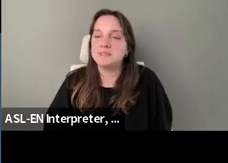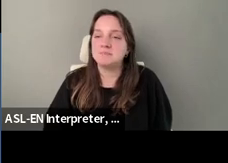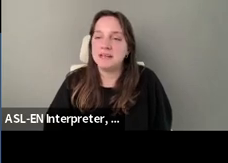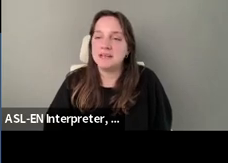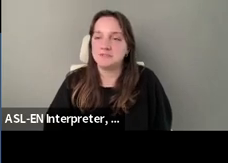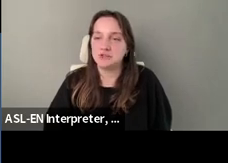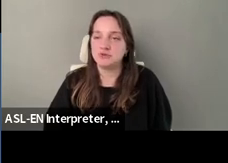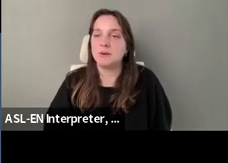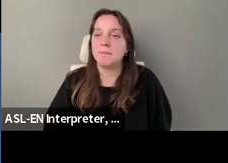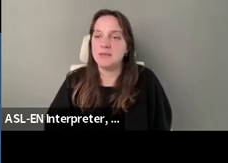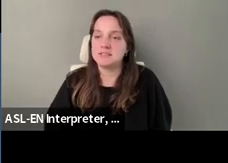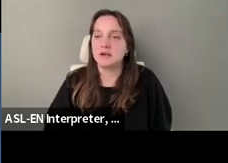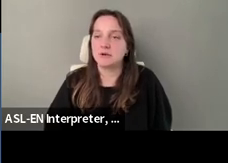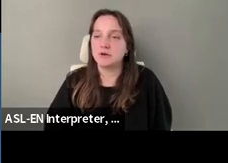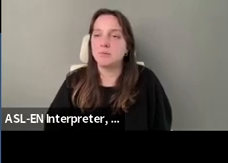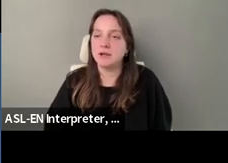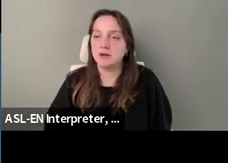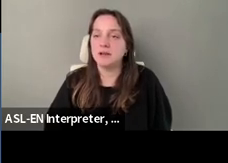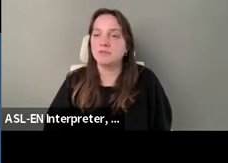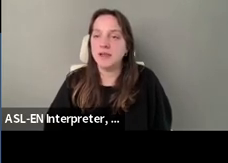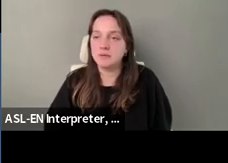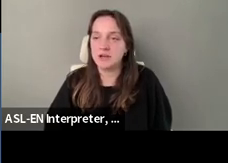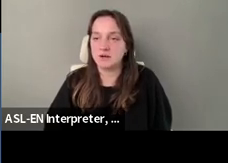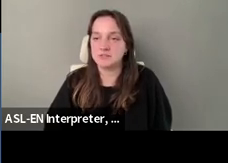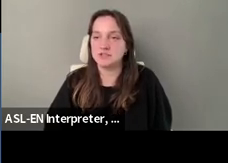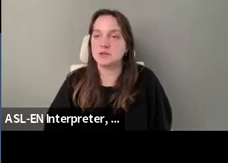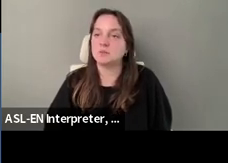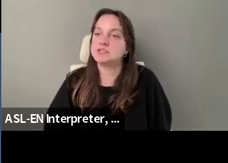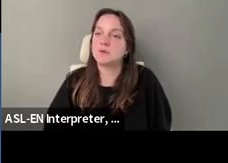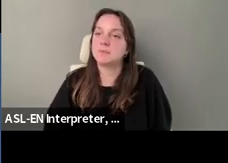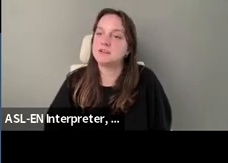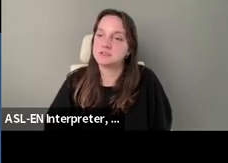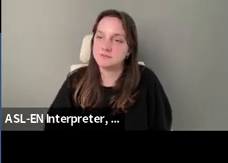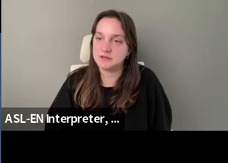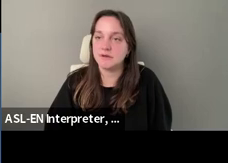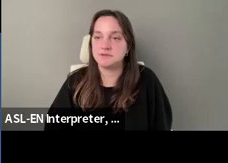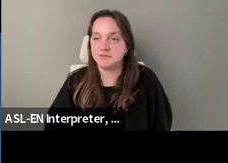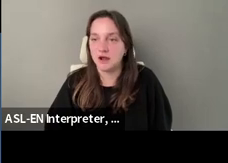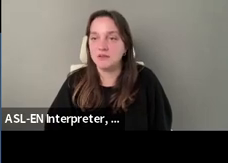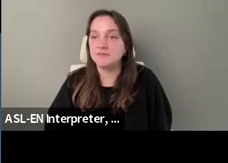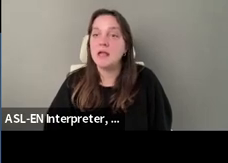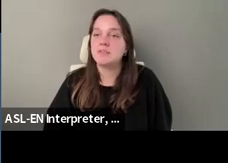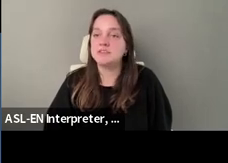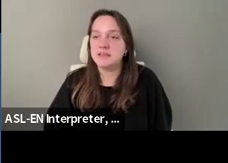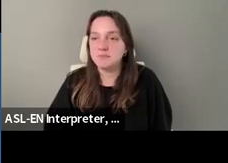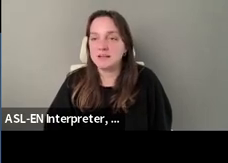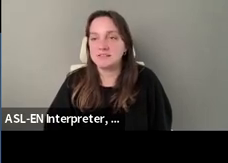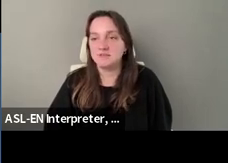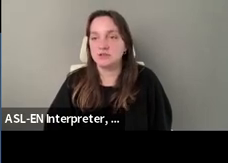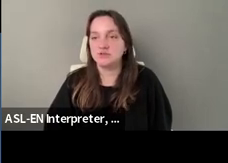language acquisition, which is from the ages of zero to 5. This impacts deaf children's ability